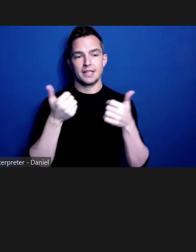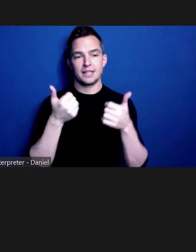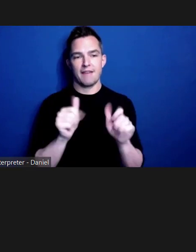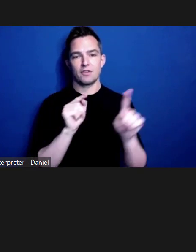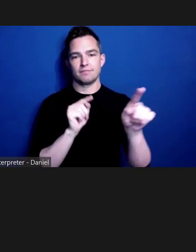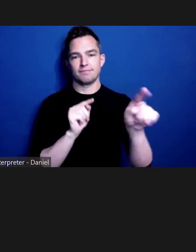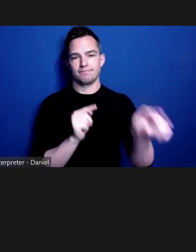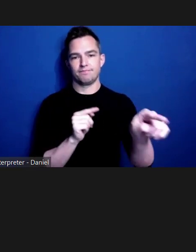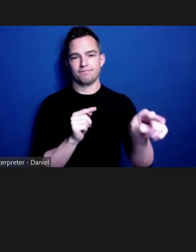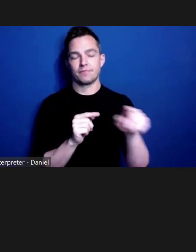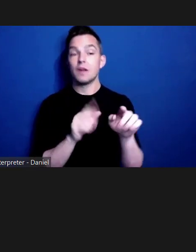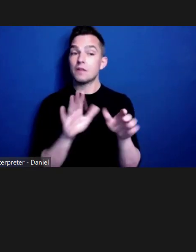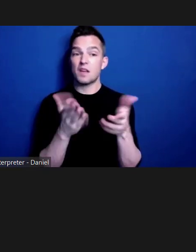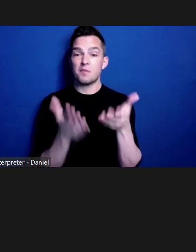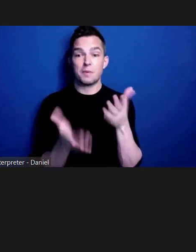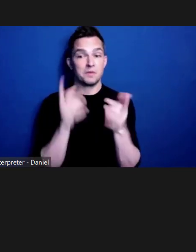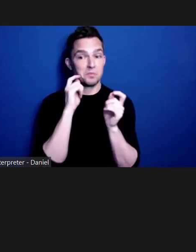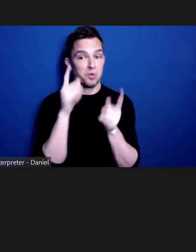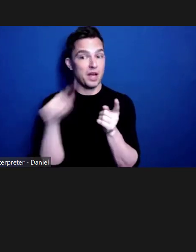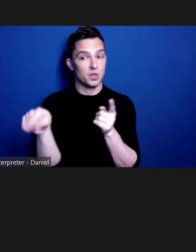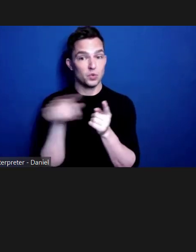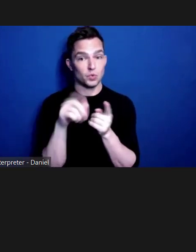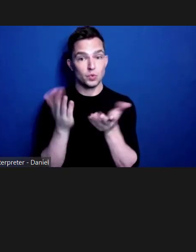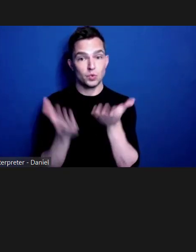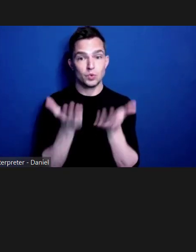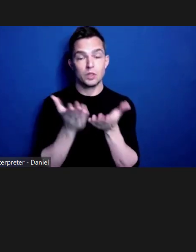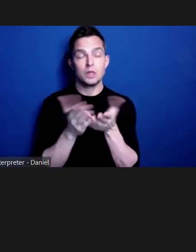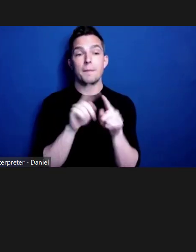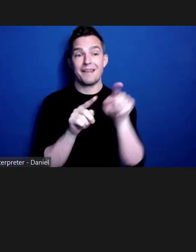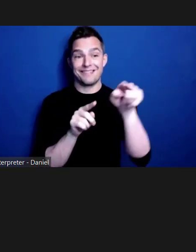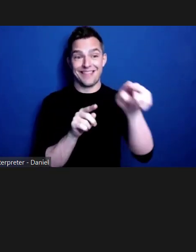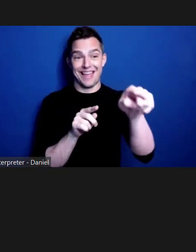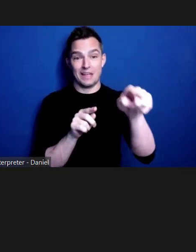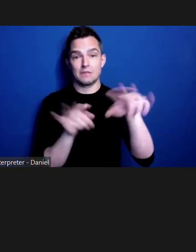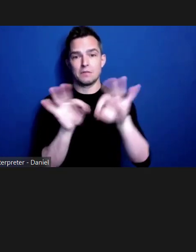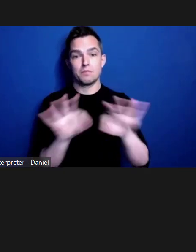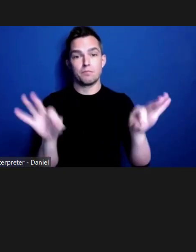This might come as a surprise to you, but it is important to know